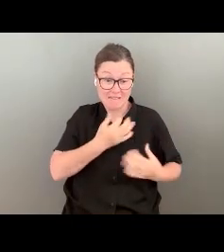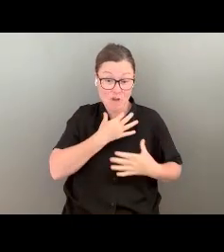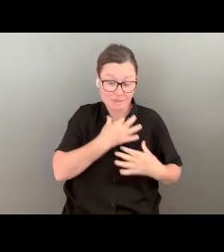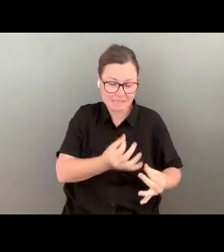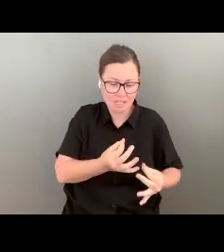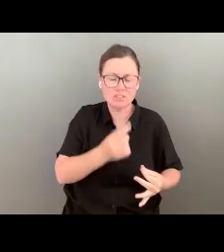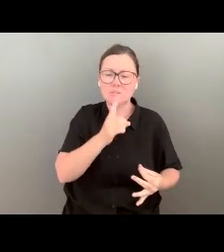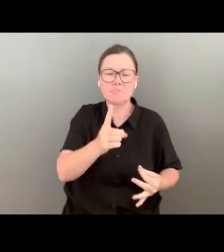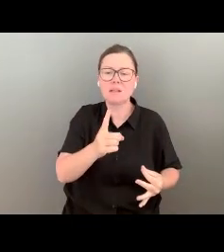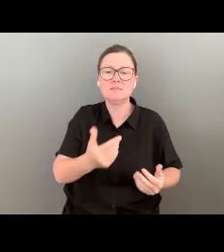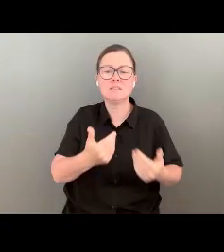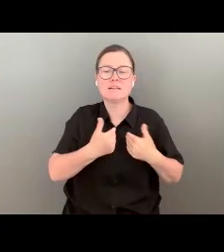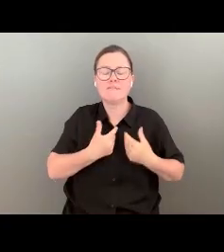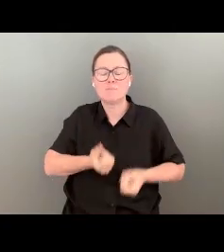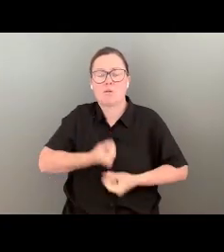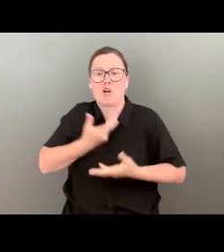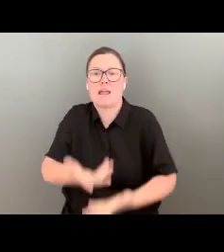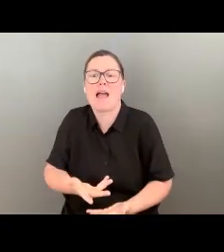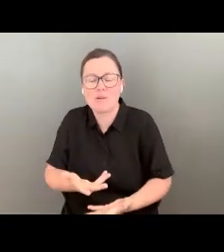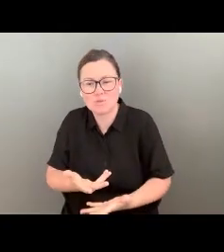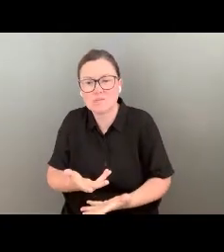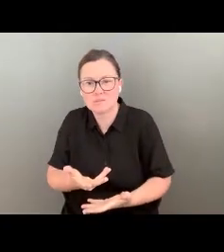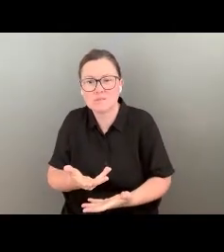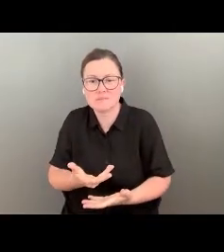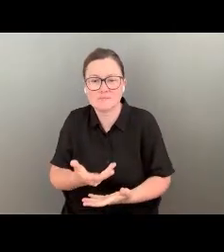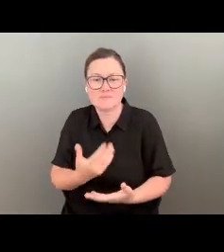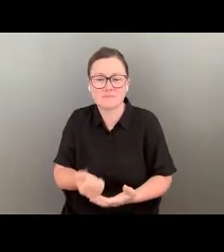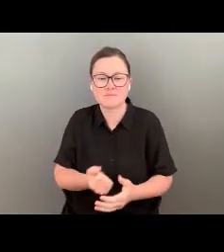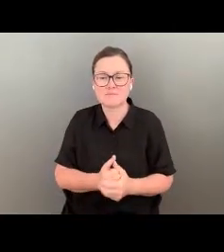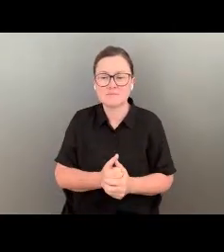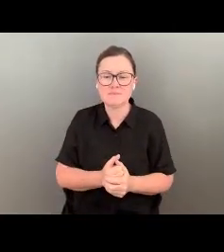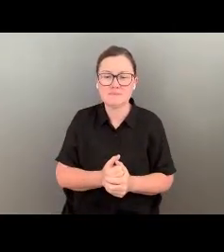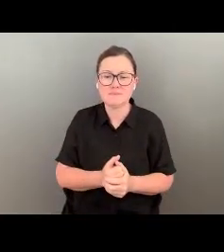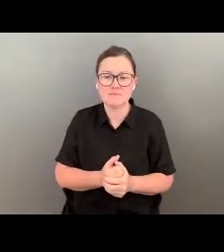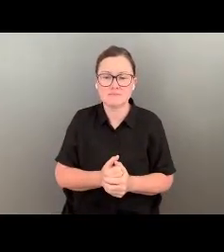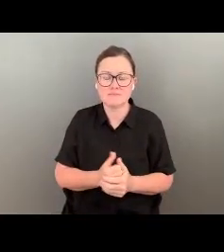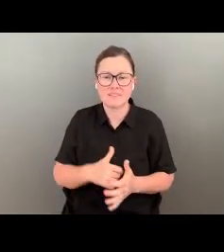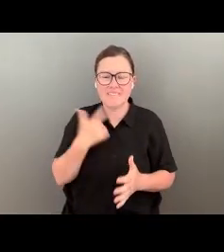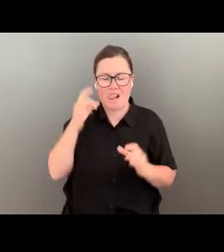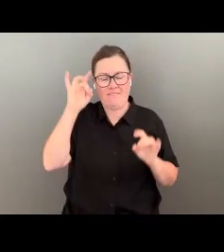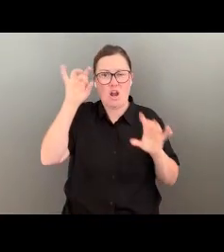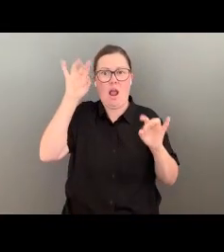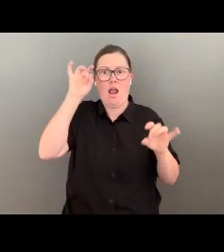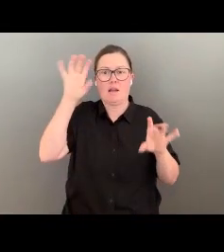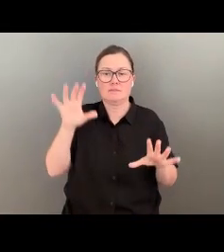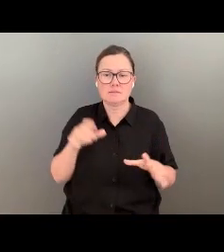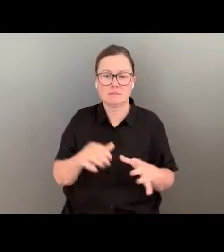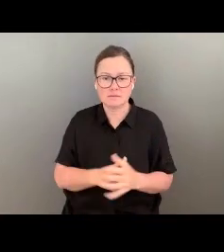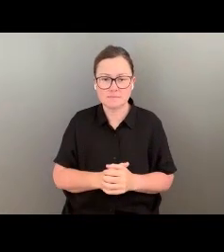Oh, can I click? Yeah. Next. So I'm going to have to go through these slides pretty quickly, because I think it's a bit long for what it should be.